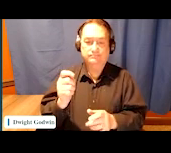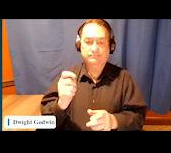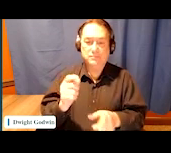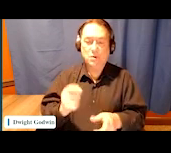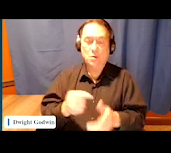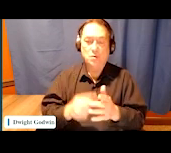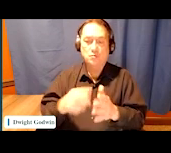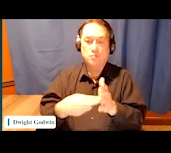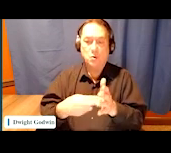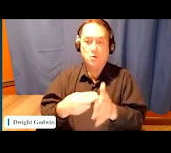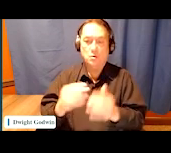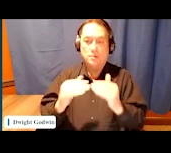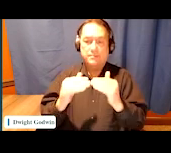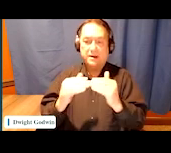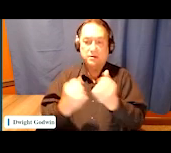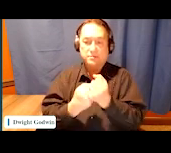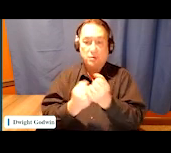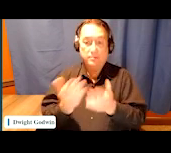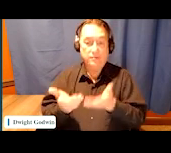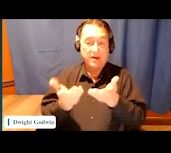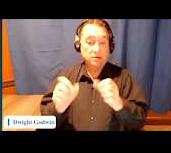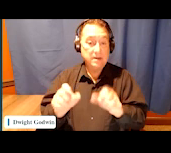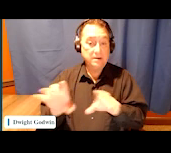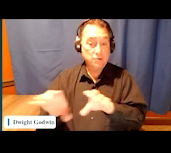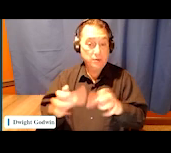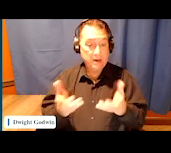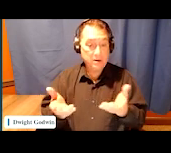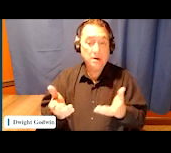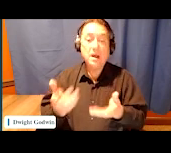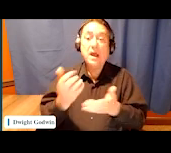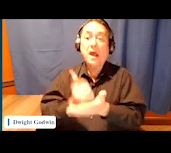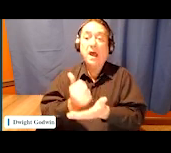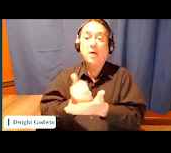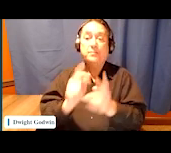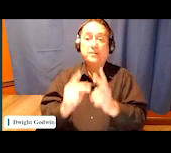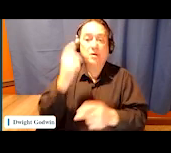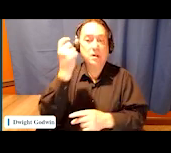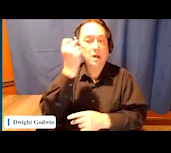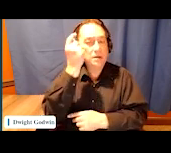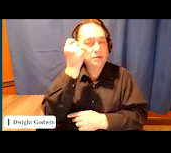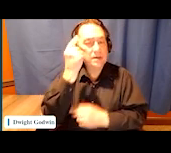can play here are to help people process what's happened to them and prepare what's coming for next,